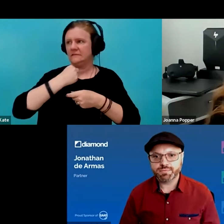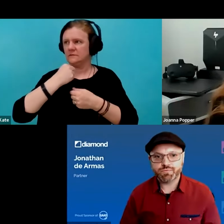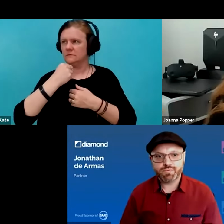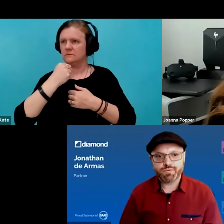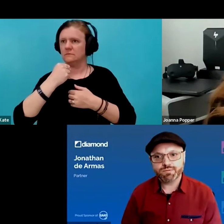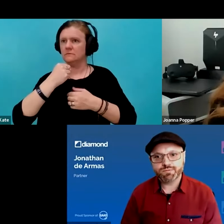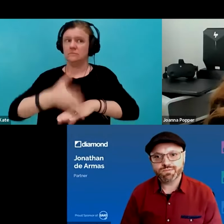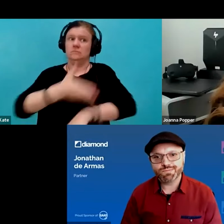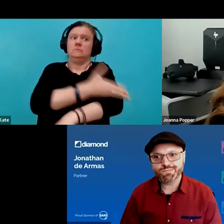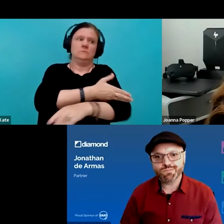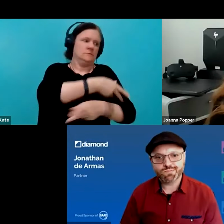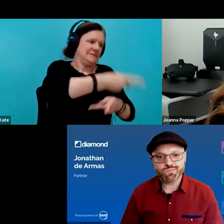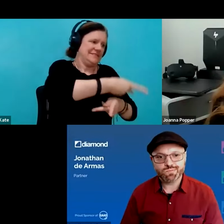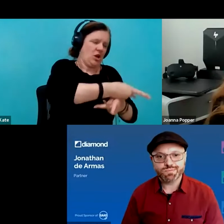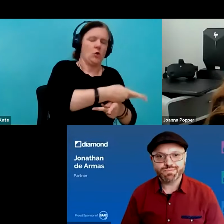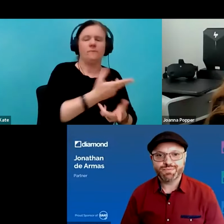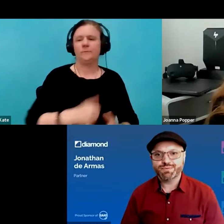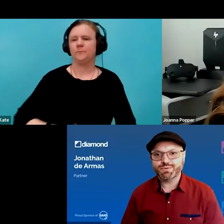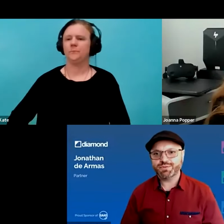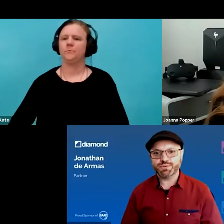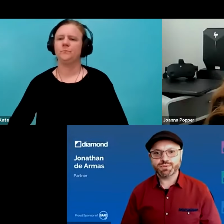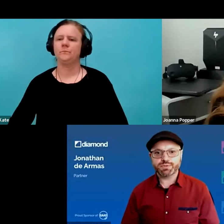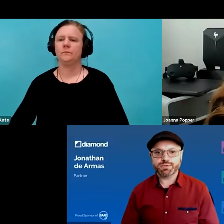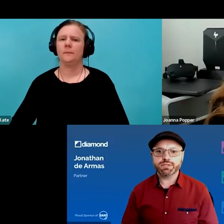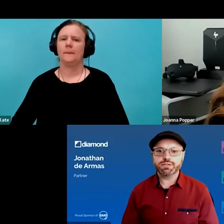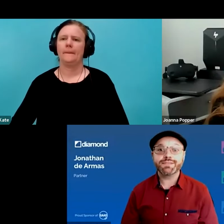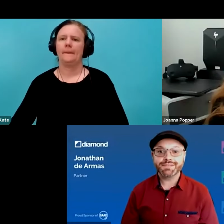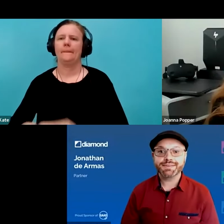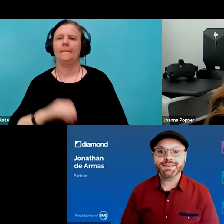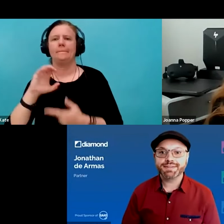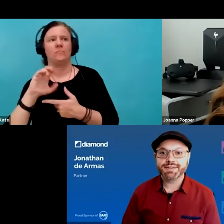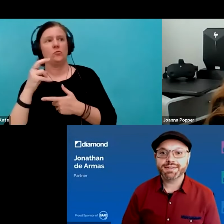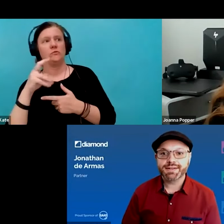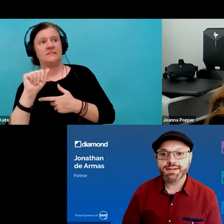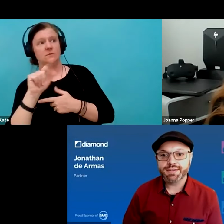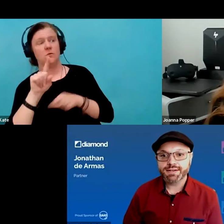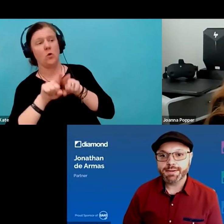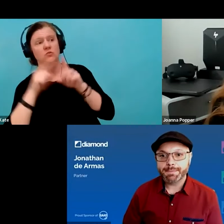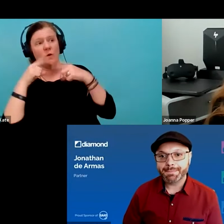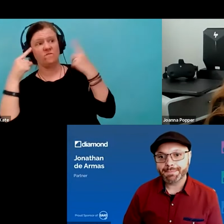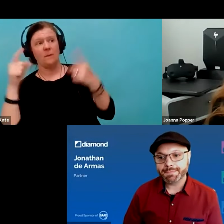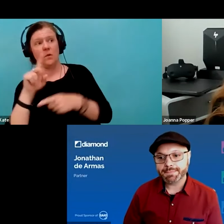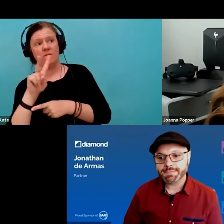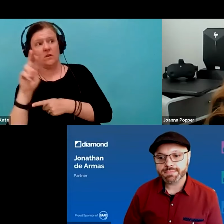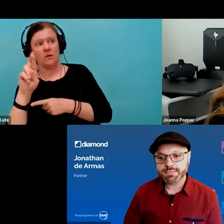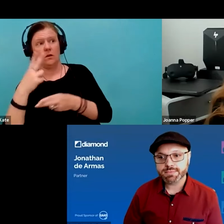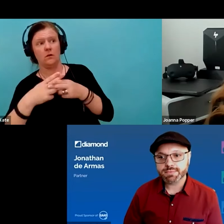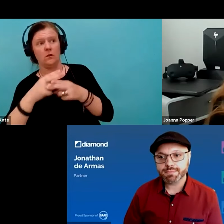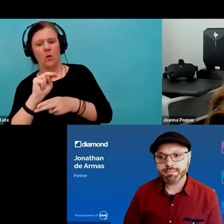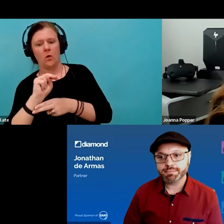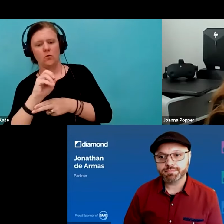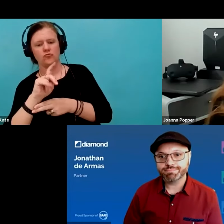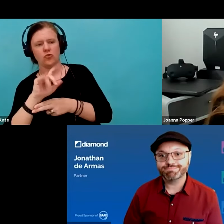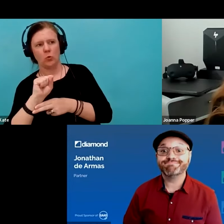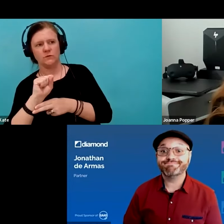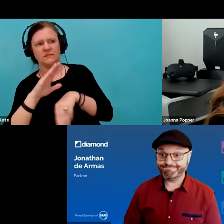at providing care. Christina Heller: There's also Christina Heller: A pretty famous VR experience called notes on blindness, which give